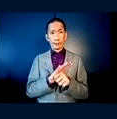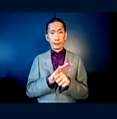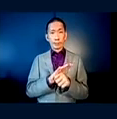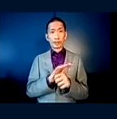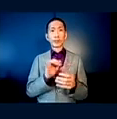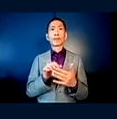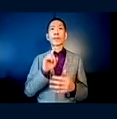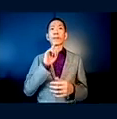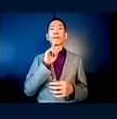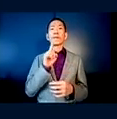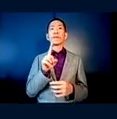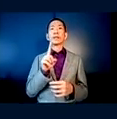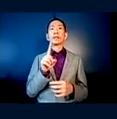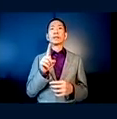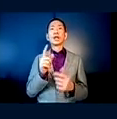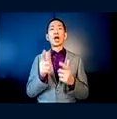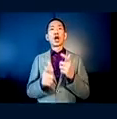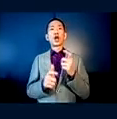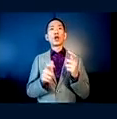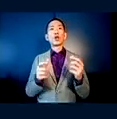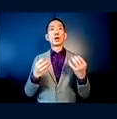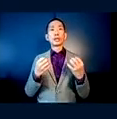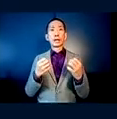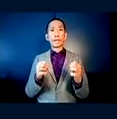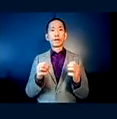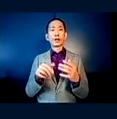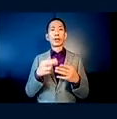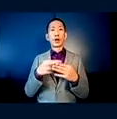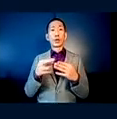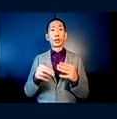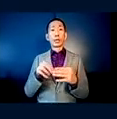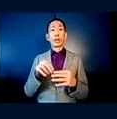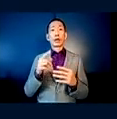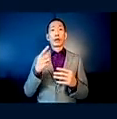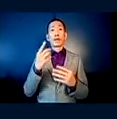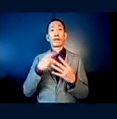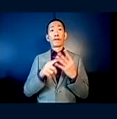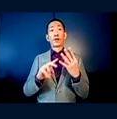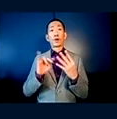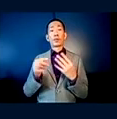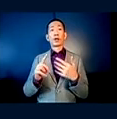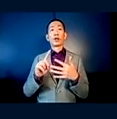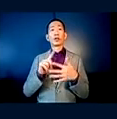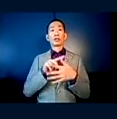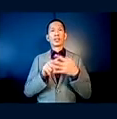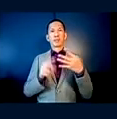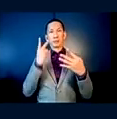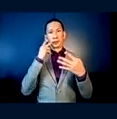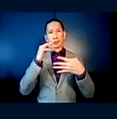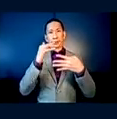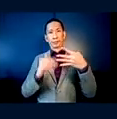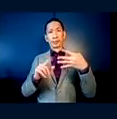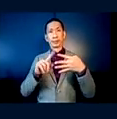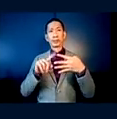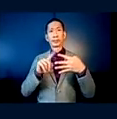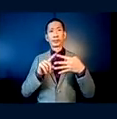TESTING FOR COVID. AND THIS WAS A LARGE EFFORT THAT RESULTED IN FOUR PROJECTS,